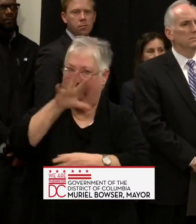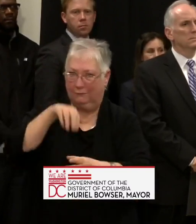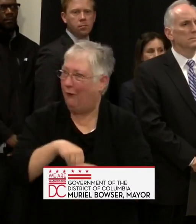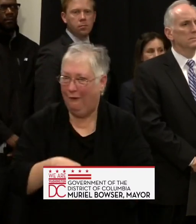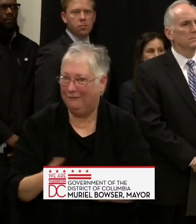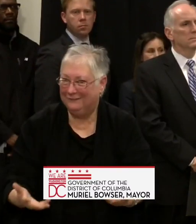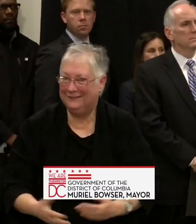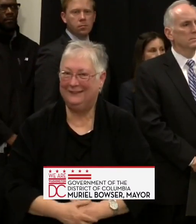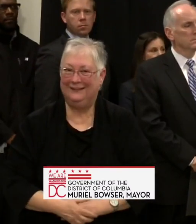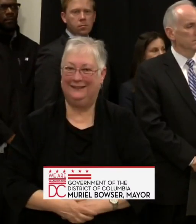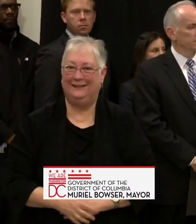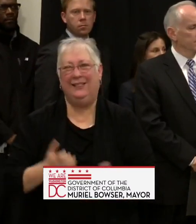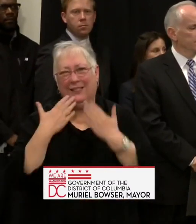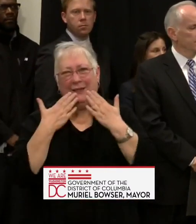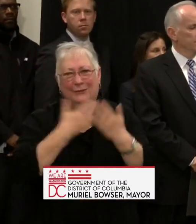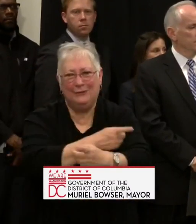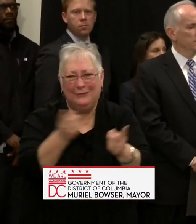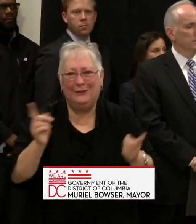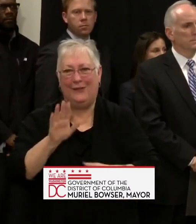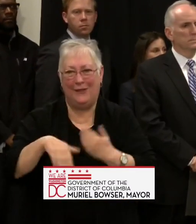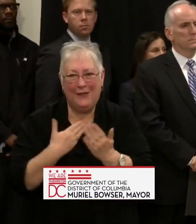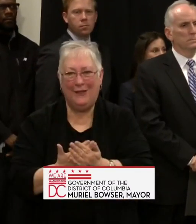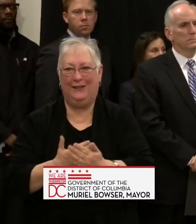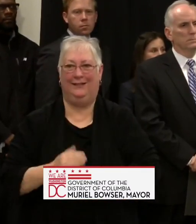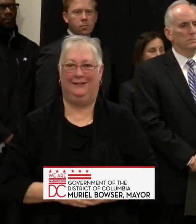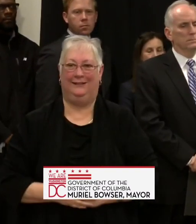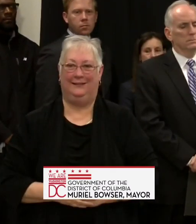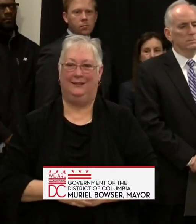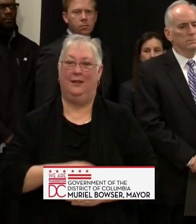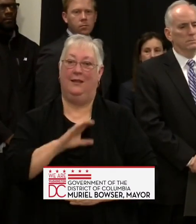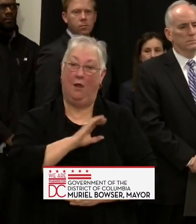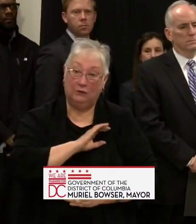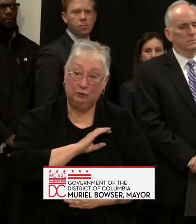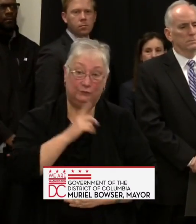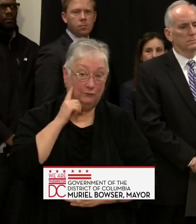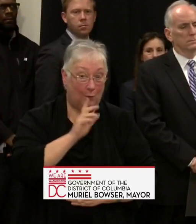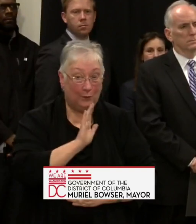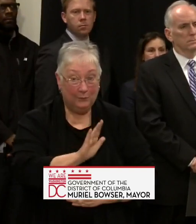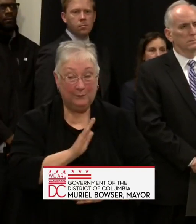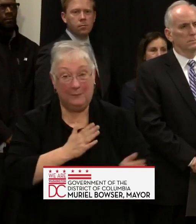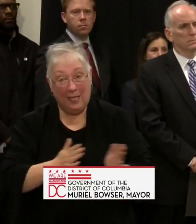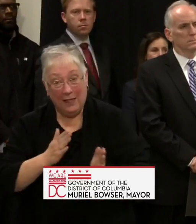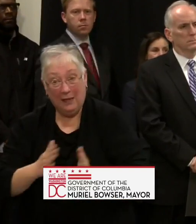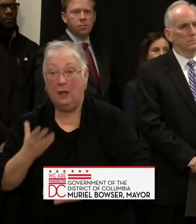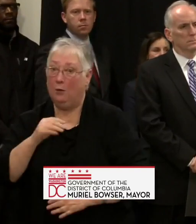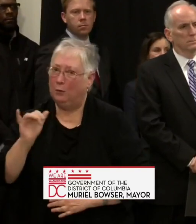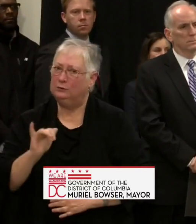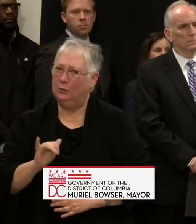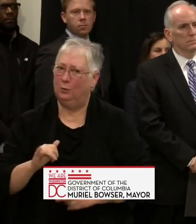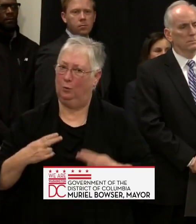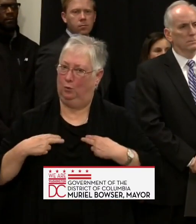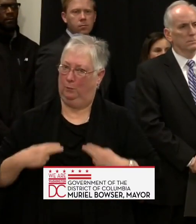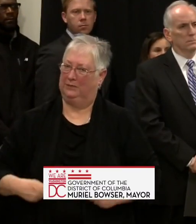FOR ALL OF THE PLANNING THAT THEY'VE DONE BUT ALSO MENTION THAT THE HUMAN SERVICES SUPPORTS THAT GO WITH A LARGE-SCALE